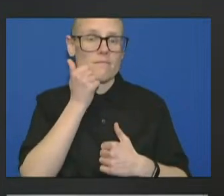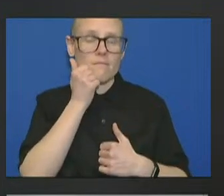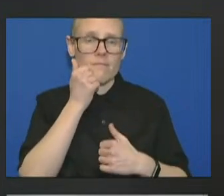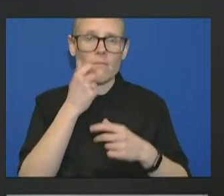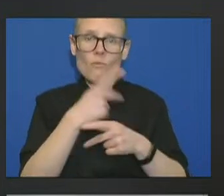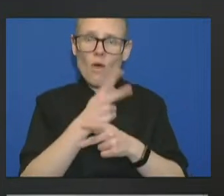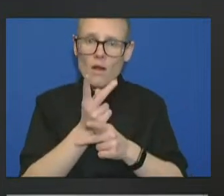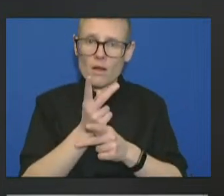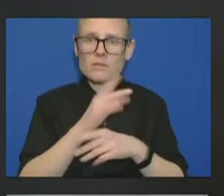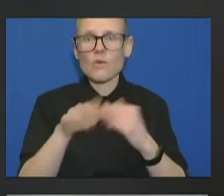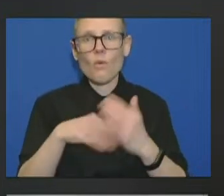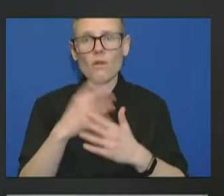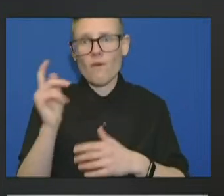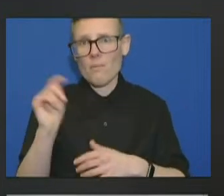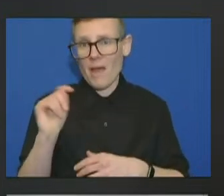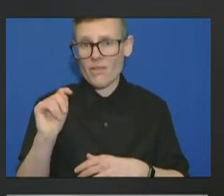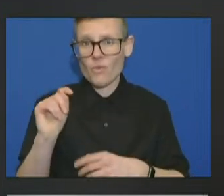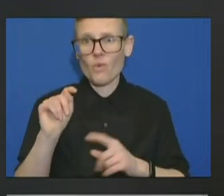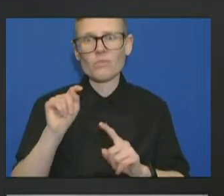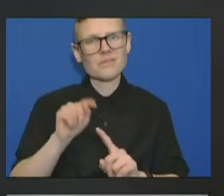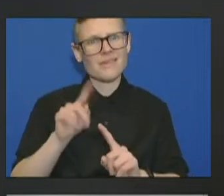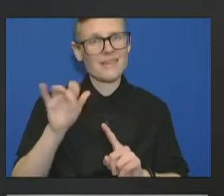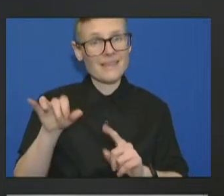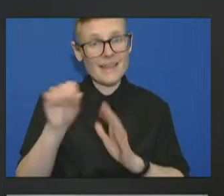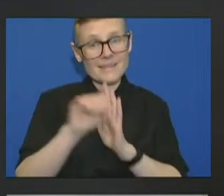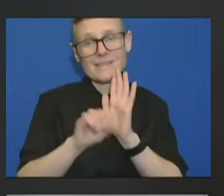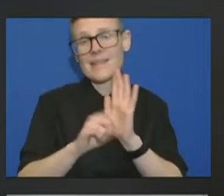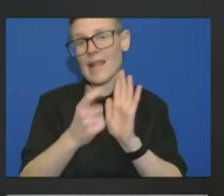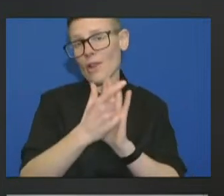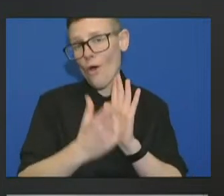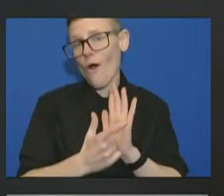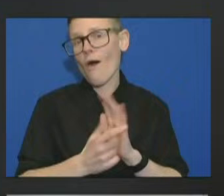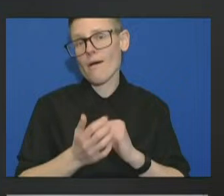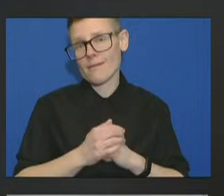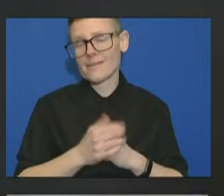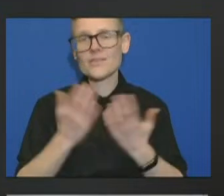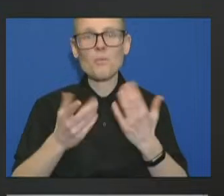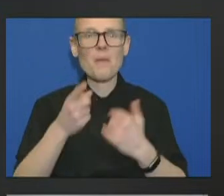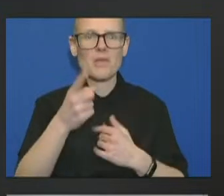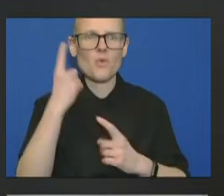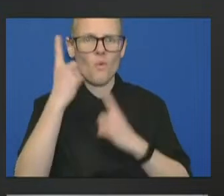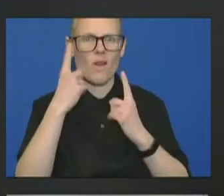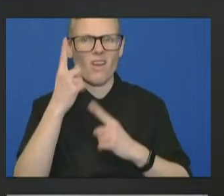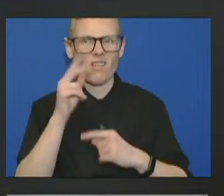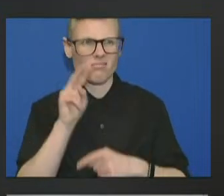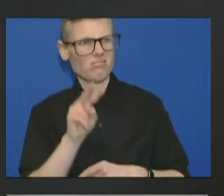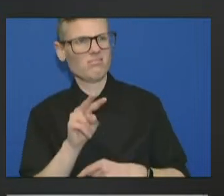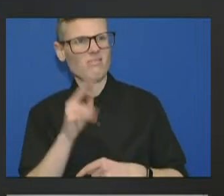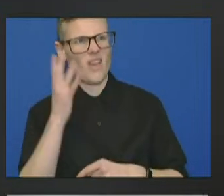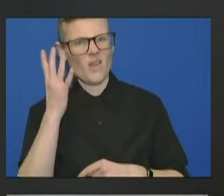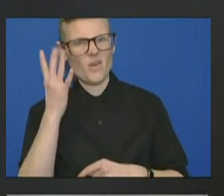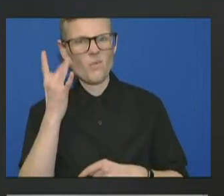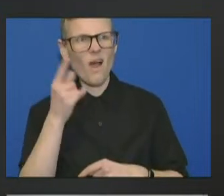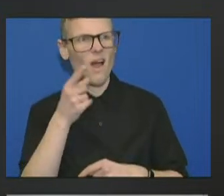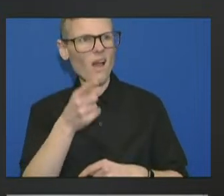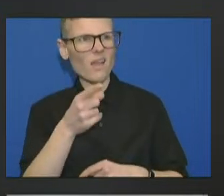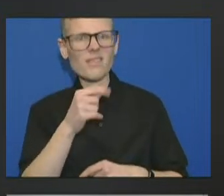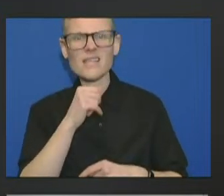programs, making sure that we have menstrual hygiene products in all of our restrooms is